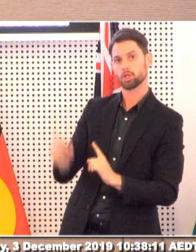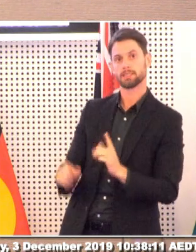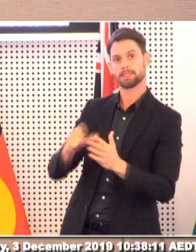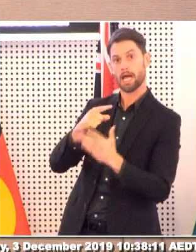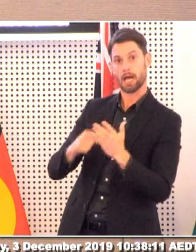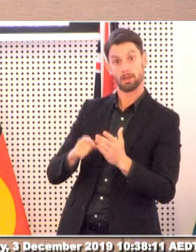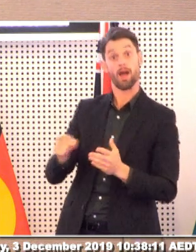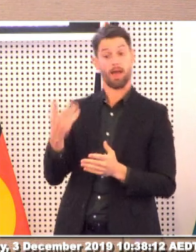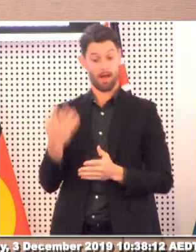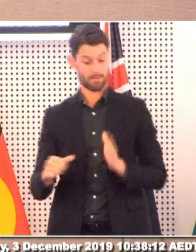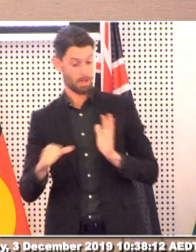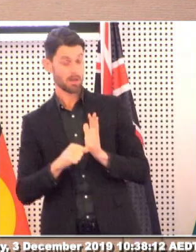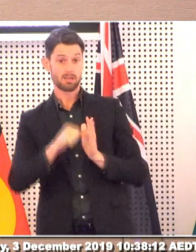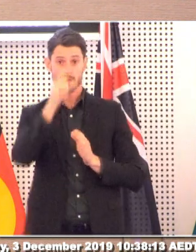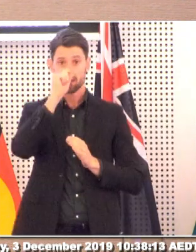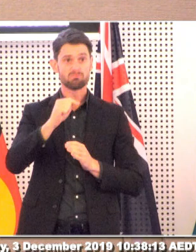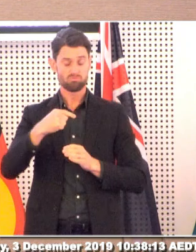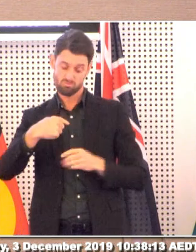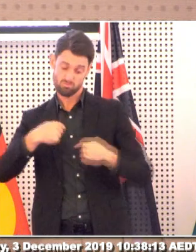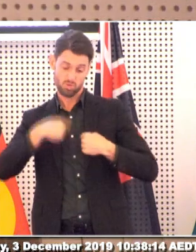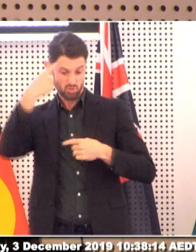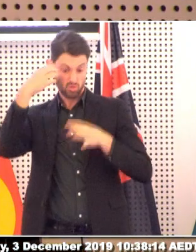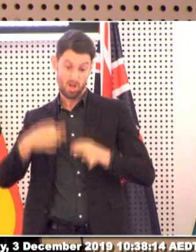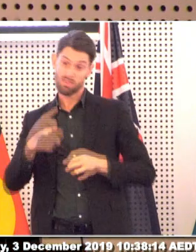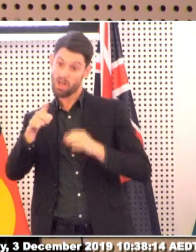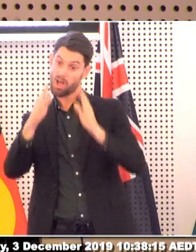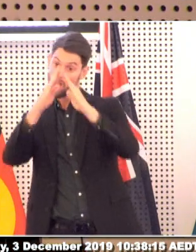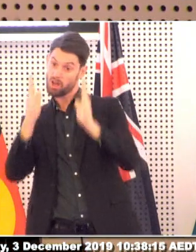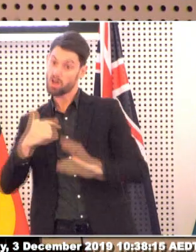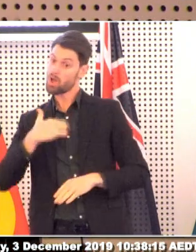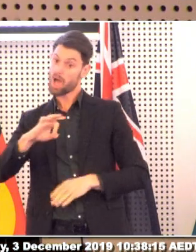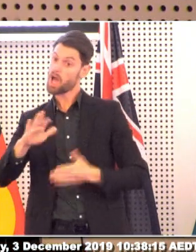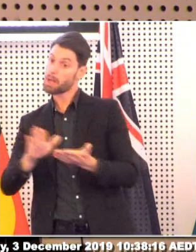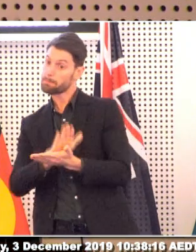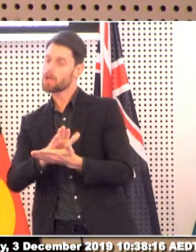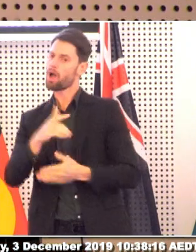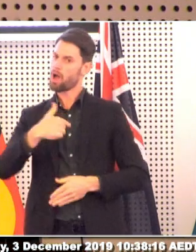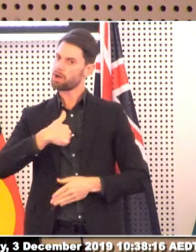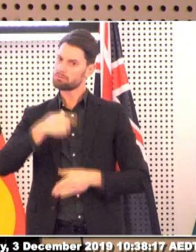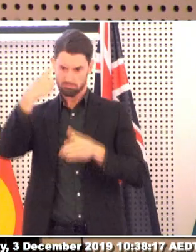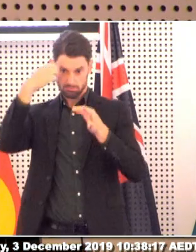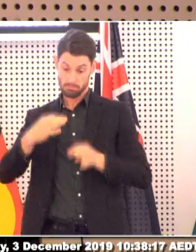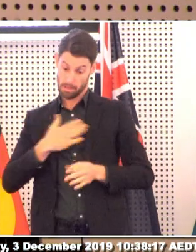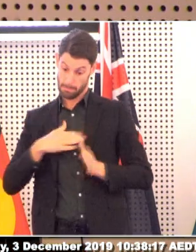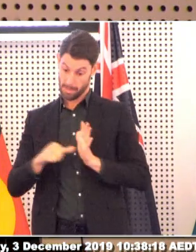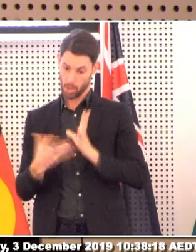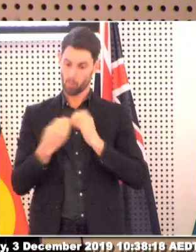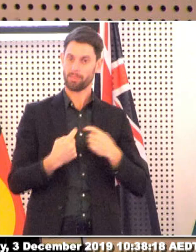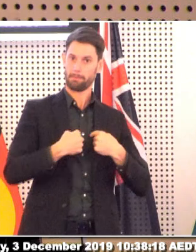about moving out of a group home where they’re unhappy, and using the funding to enter another group home.